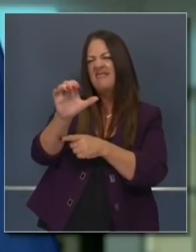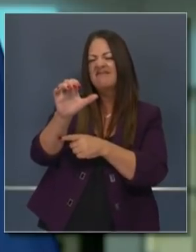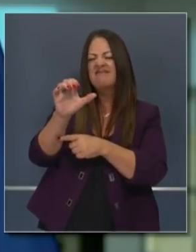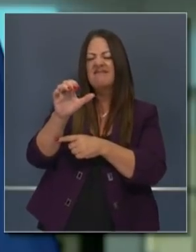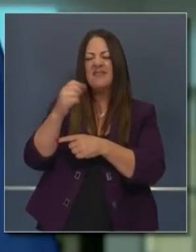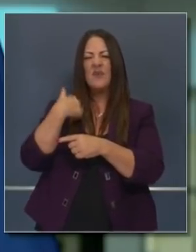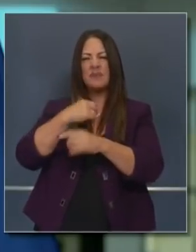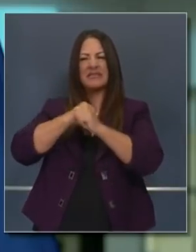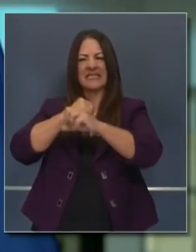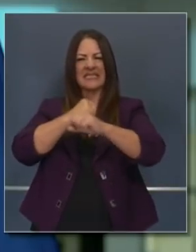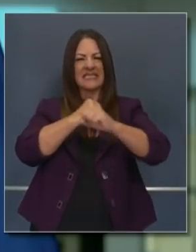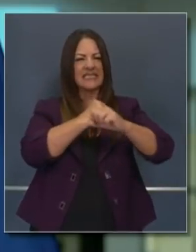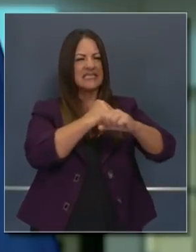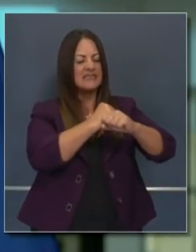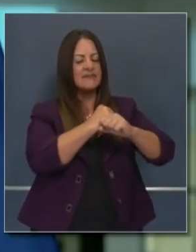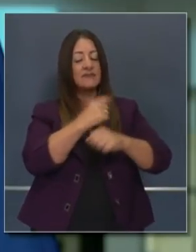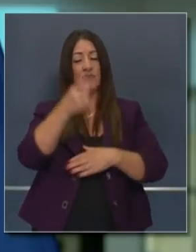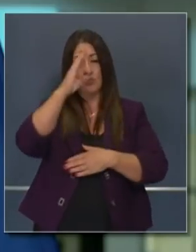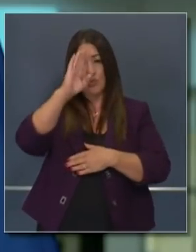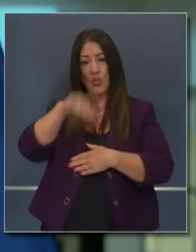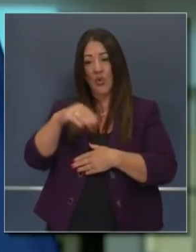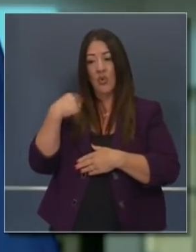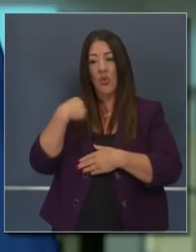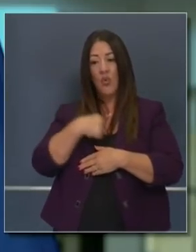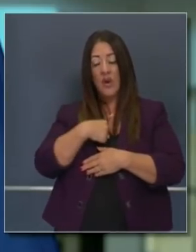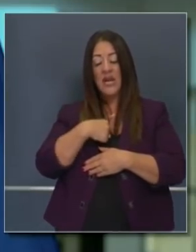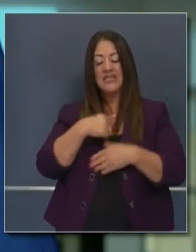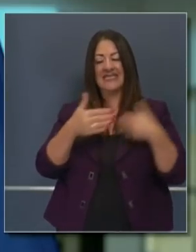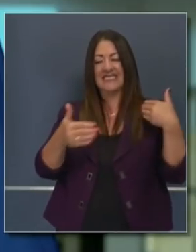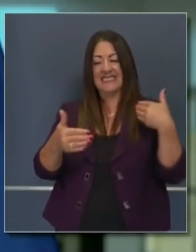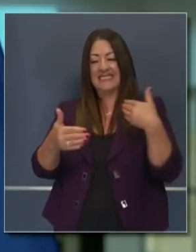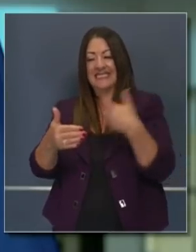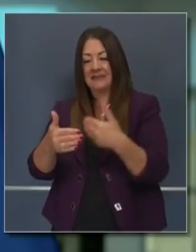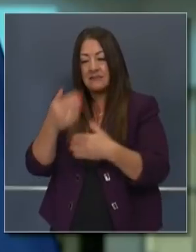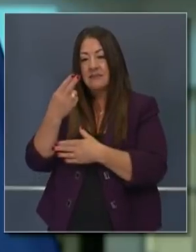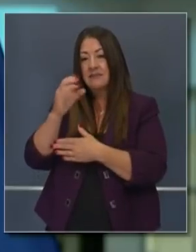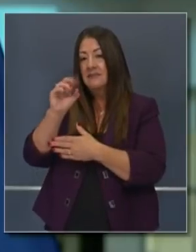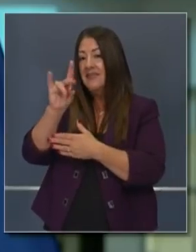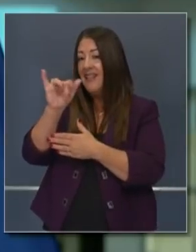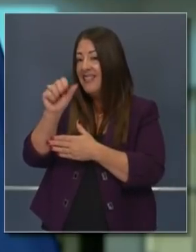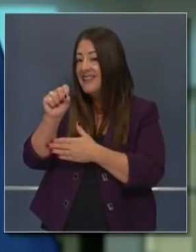I WILL LEAVE YOU AT THE END WITH A SHORT PSA AROUND HALLOWEEN. VERY SHORT, TEN SECOND PSA WE HAVE BEEN PUTTING OUT ON